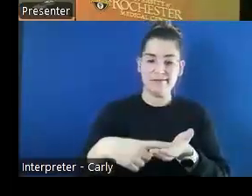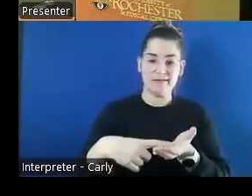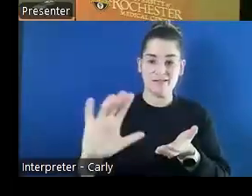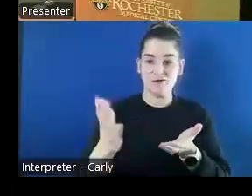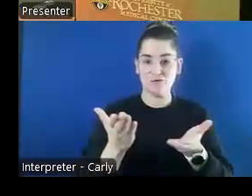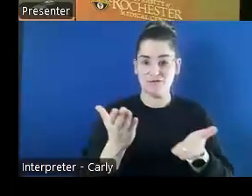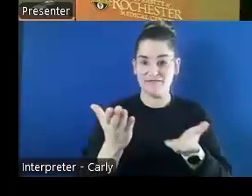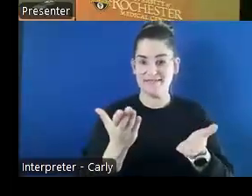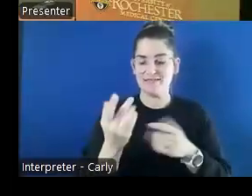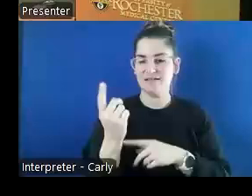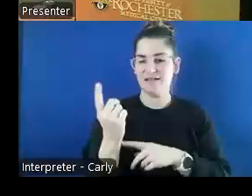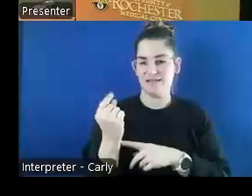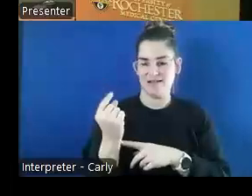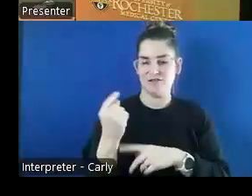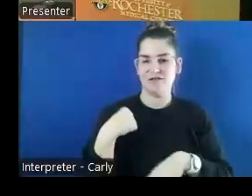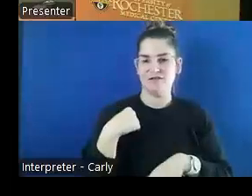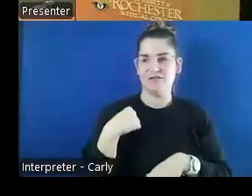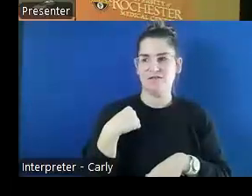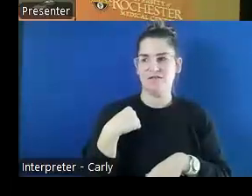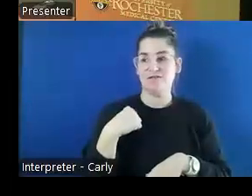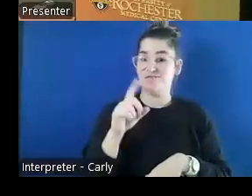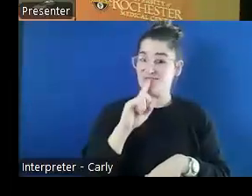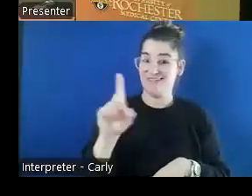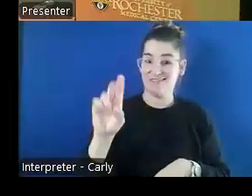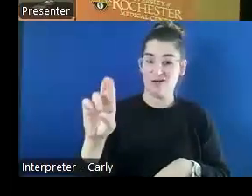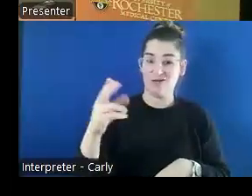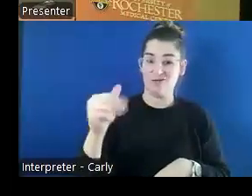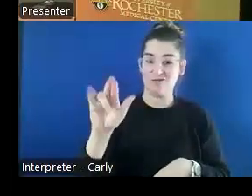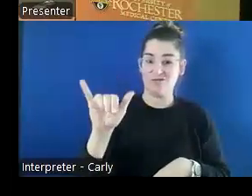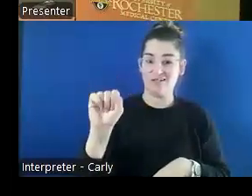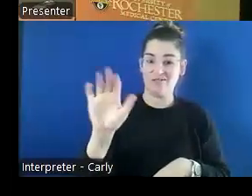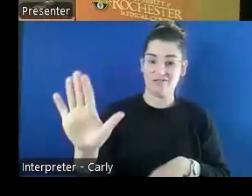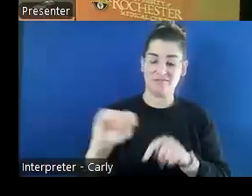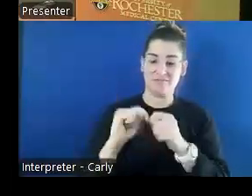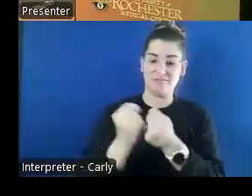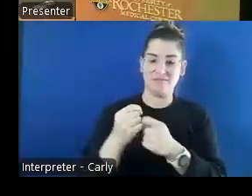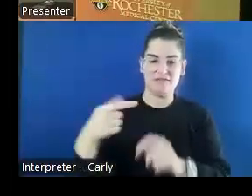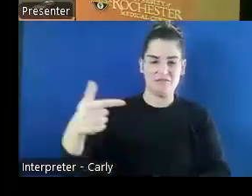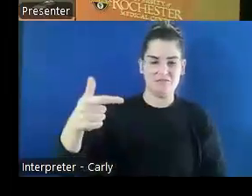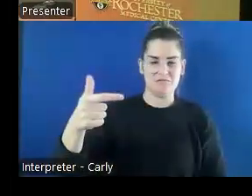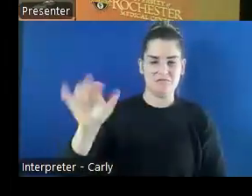talked primarily actually Dr Harris and several of the team from g92 which is the Summits unit